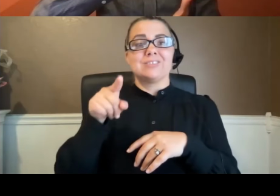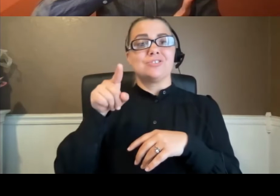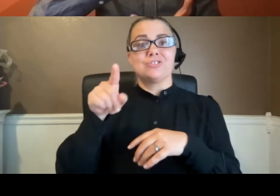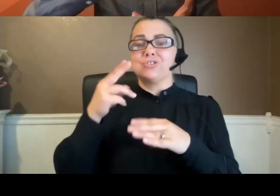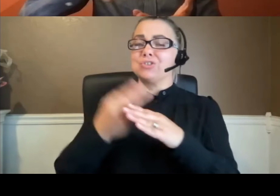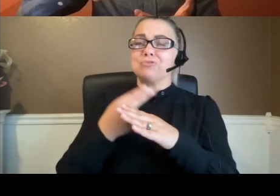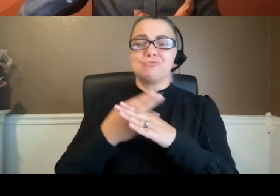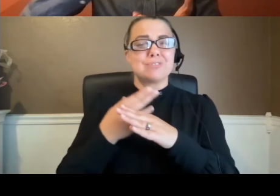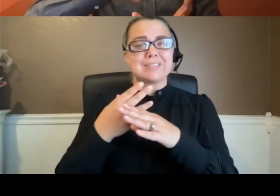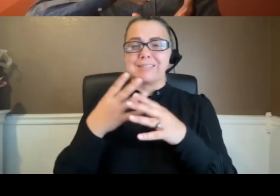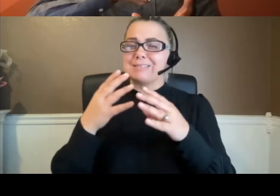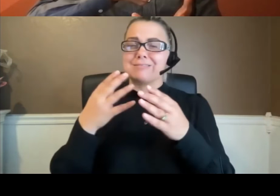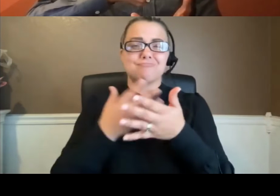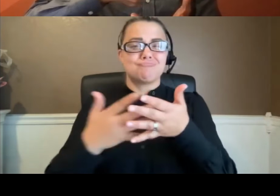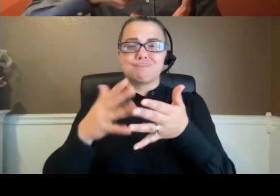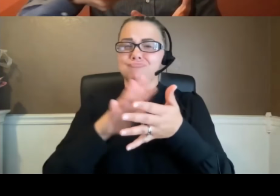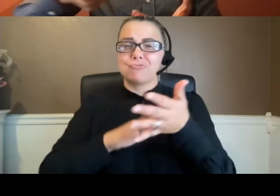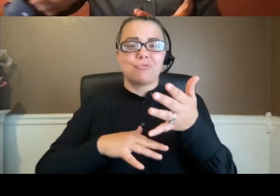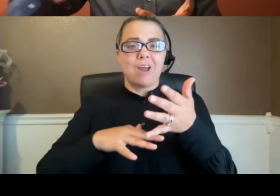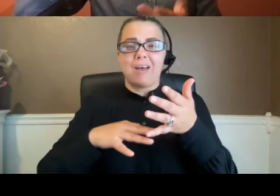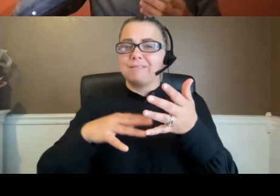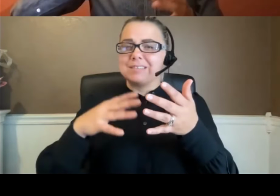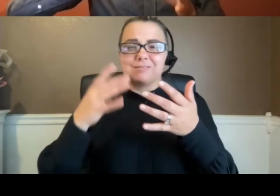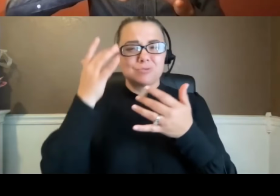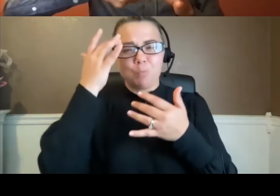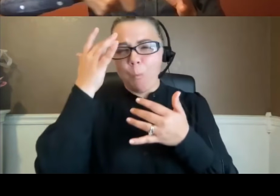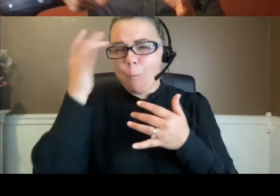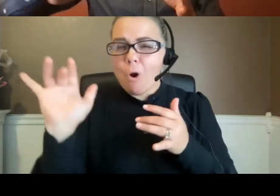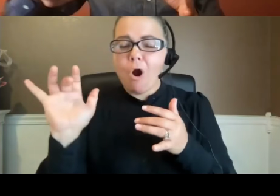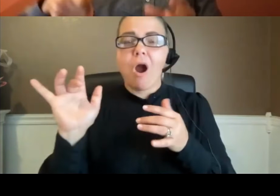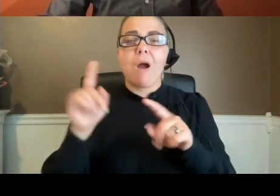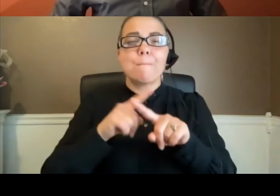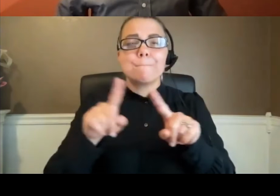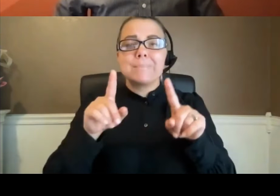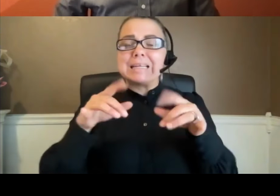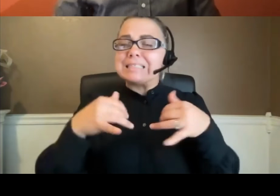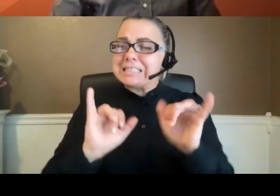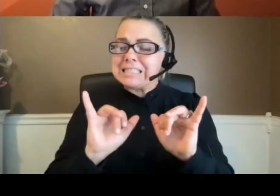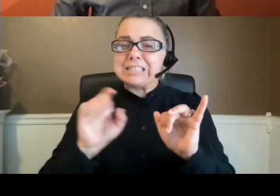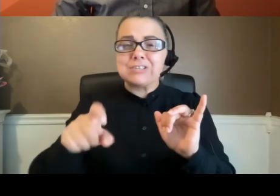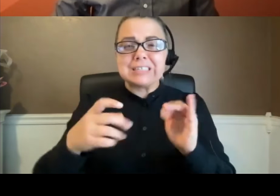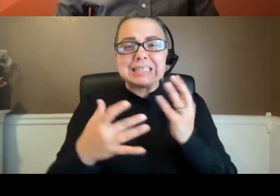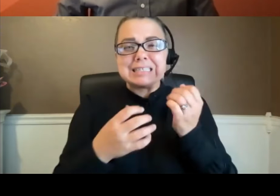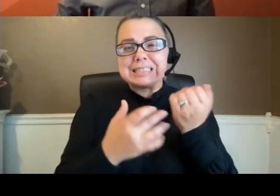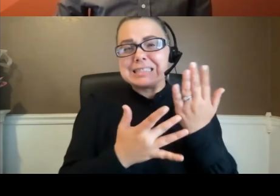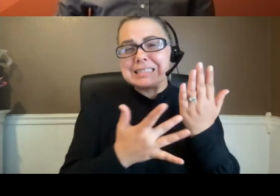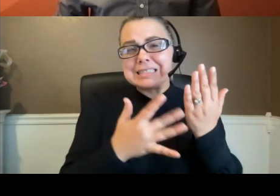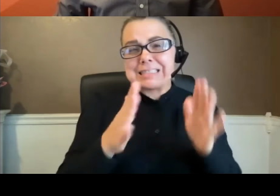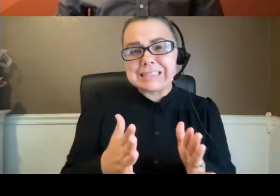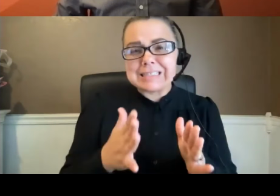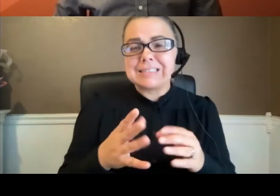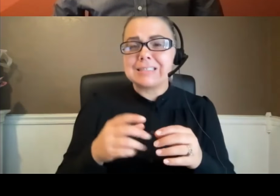have an assistant use a glue gun in order to build the tactile visualizations before